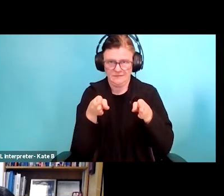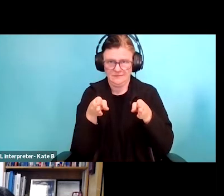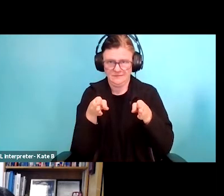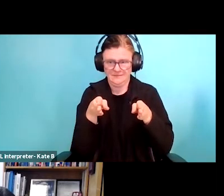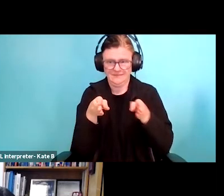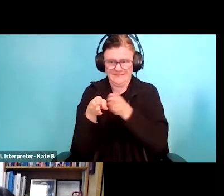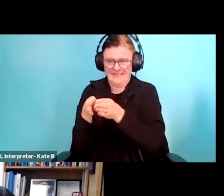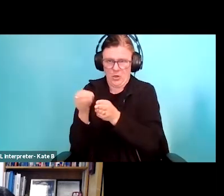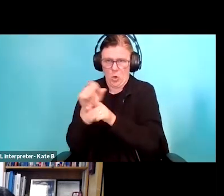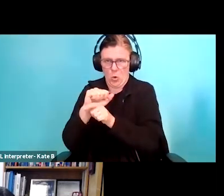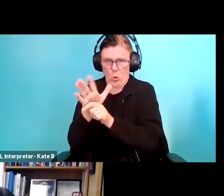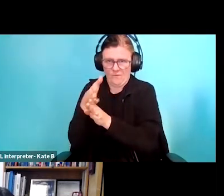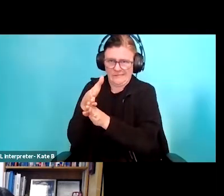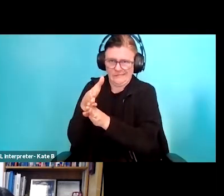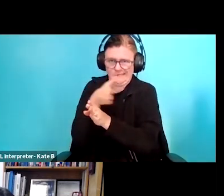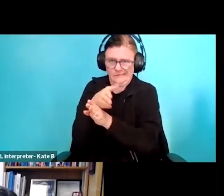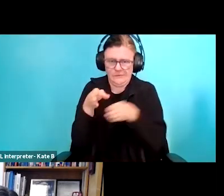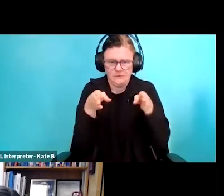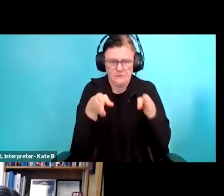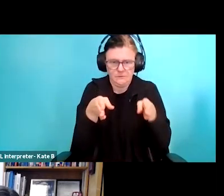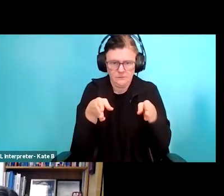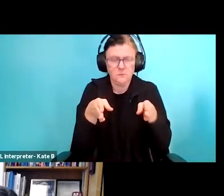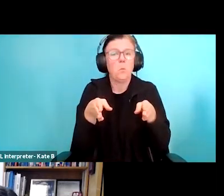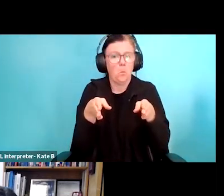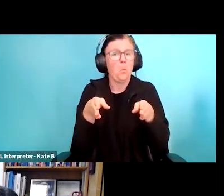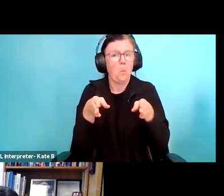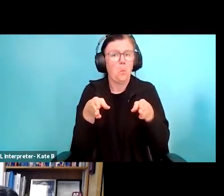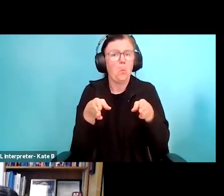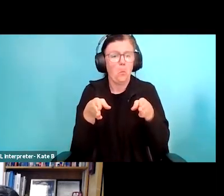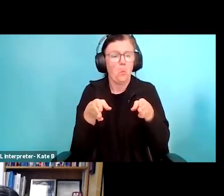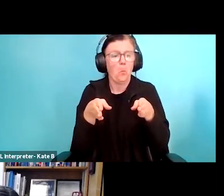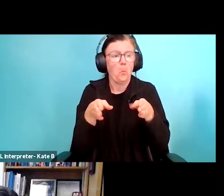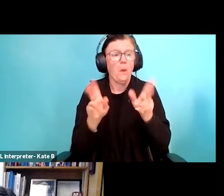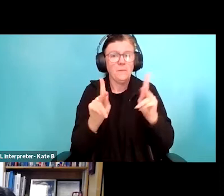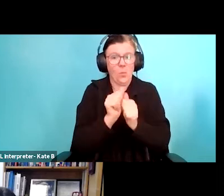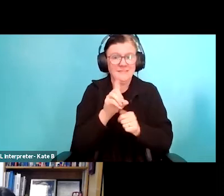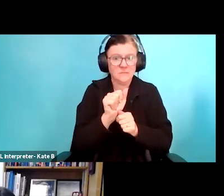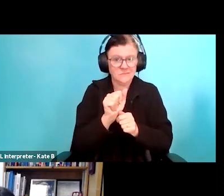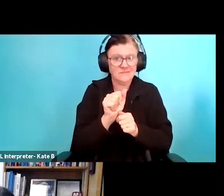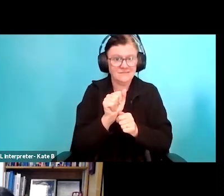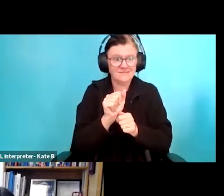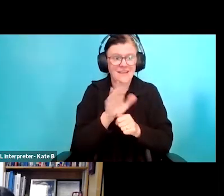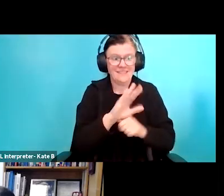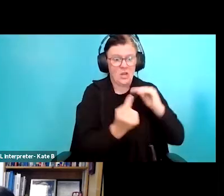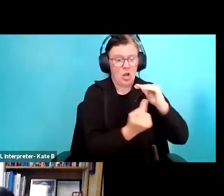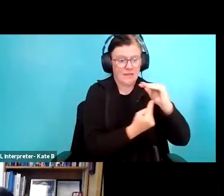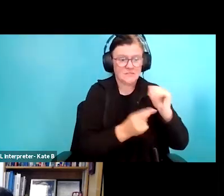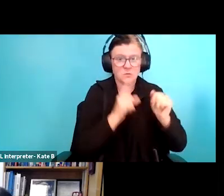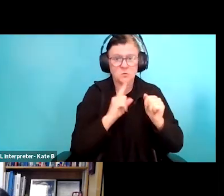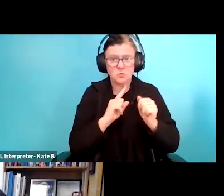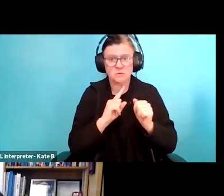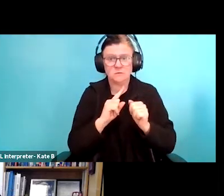robust sample of how people were experiencing social isolation and loneliness prior to COVID.